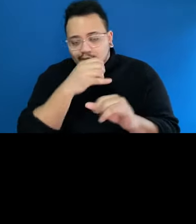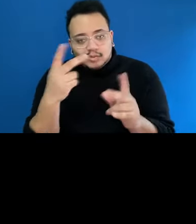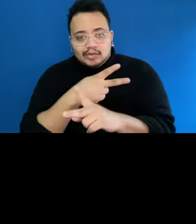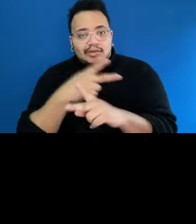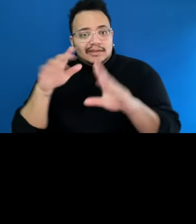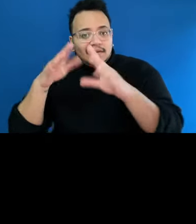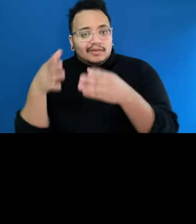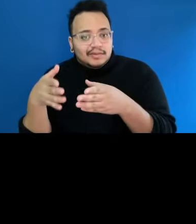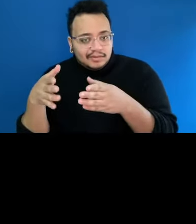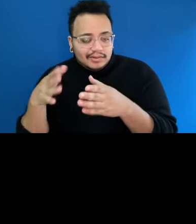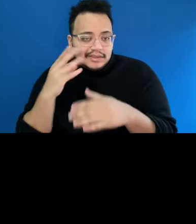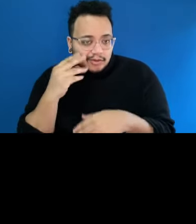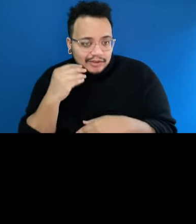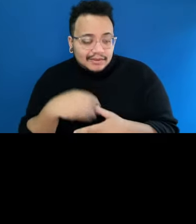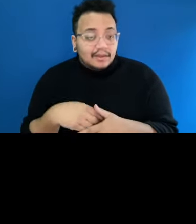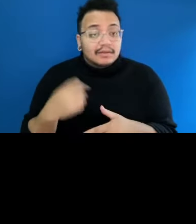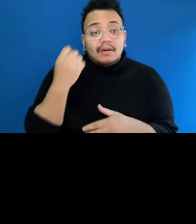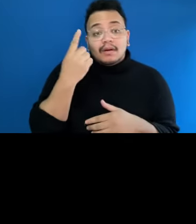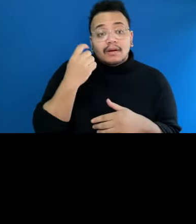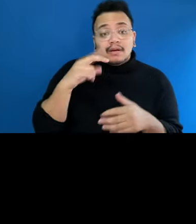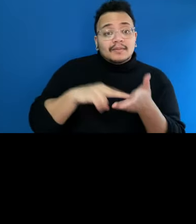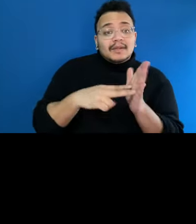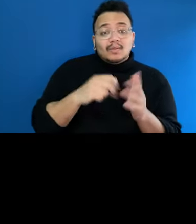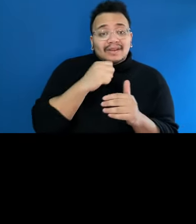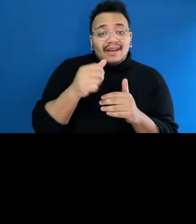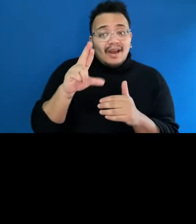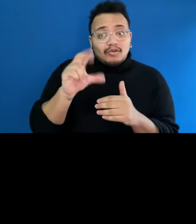the various types of experiences were.